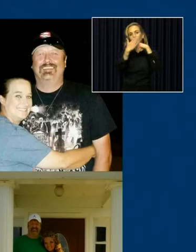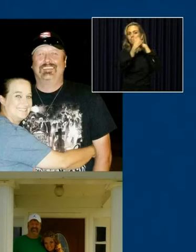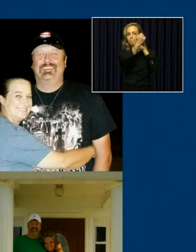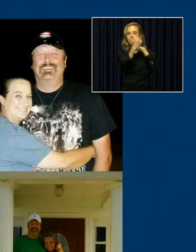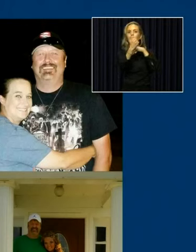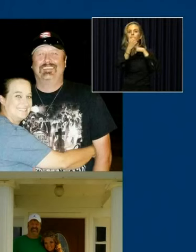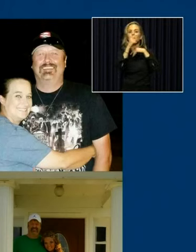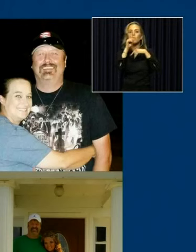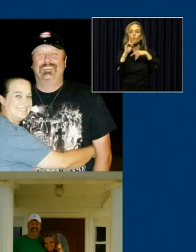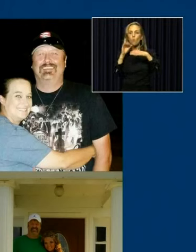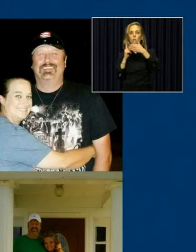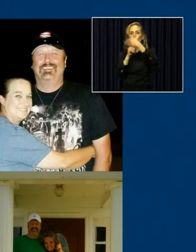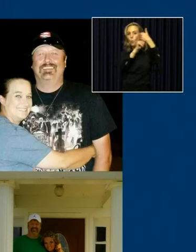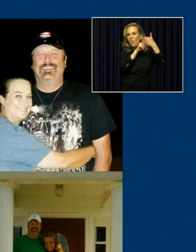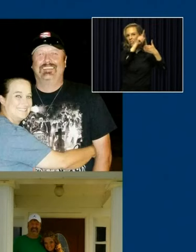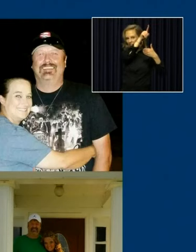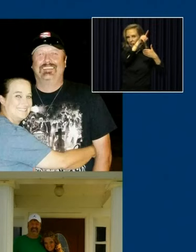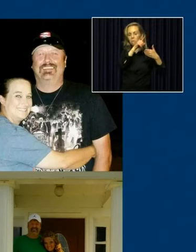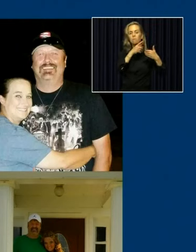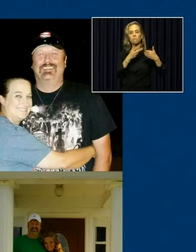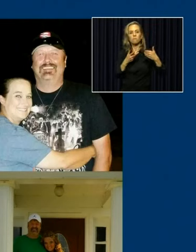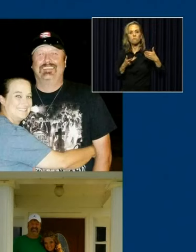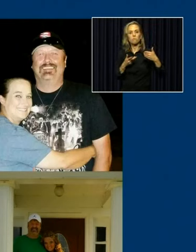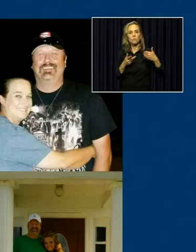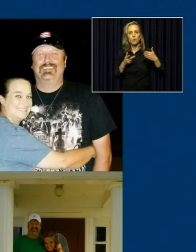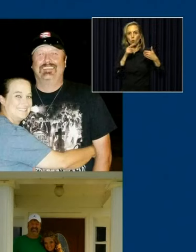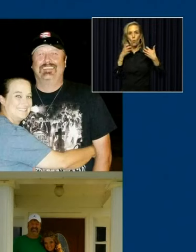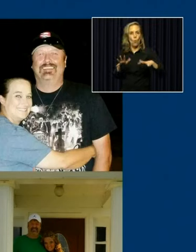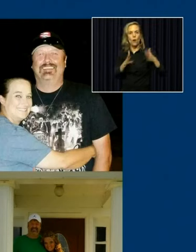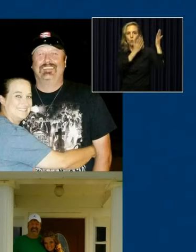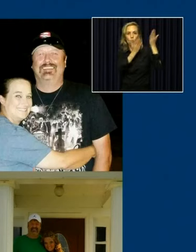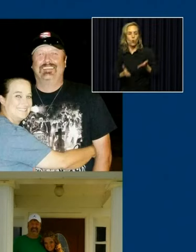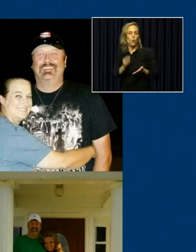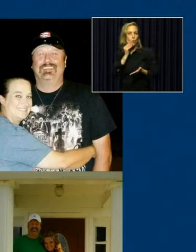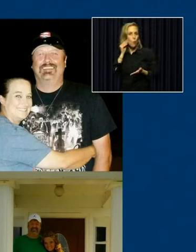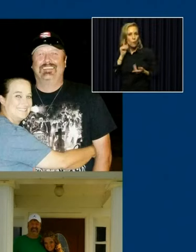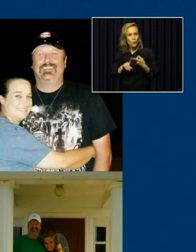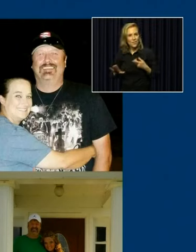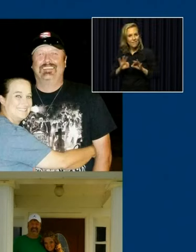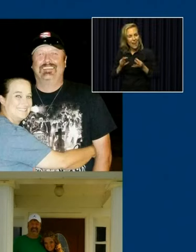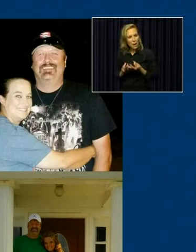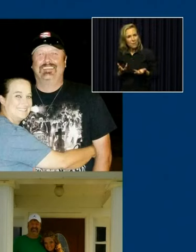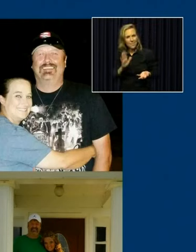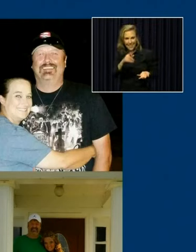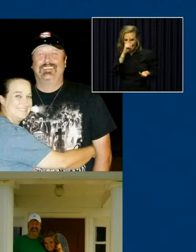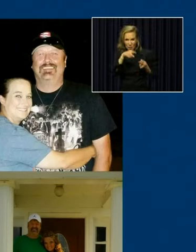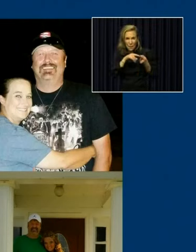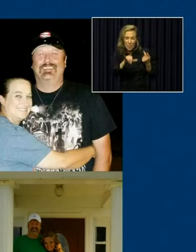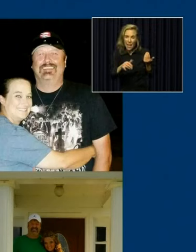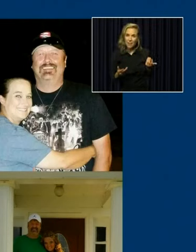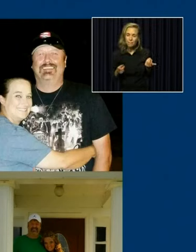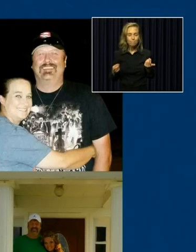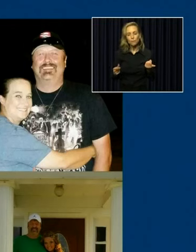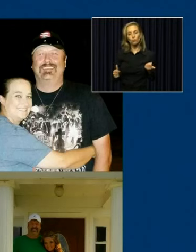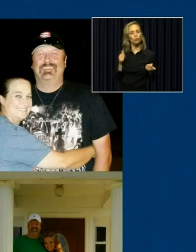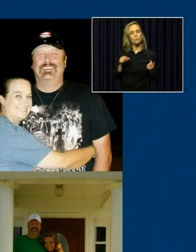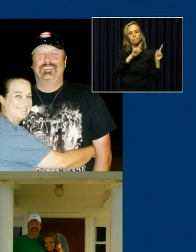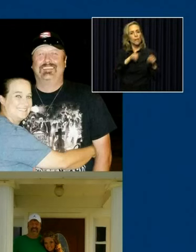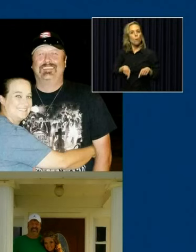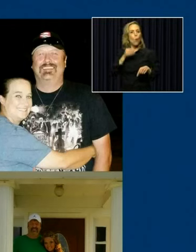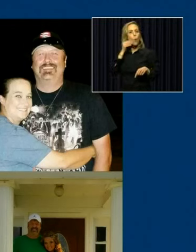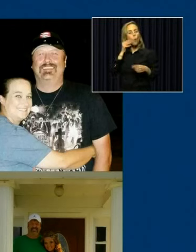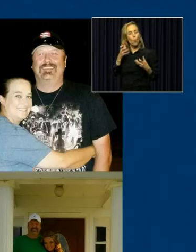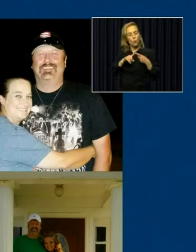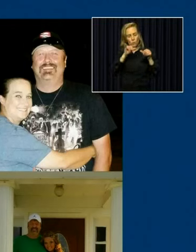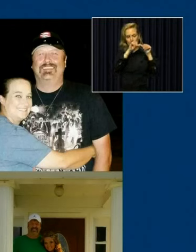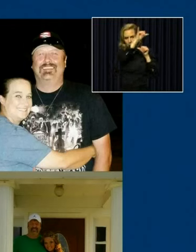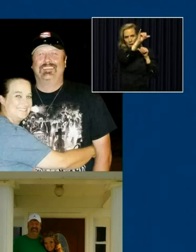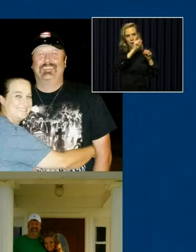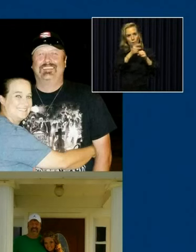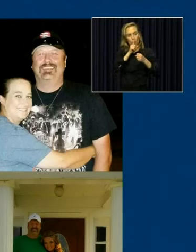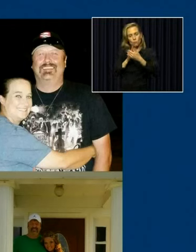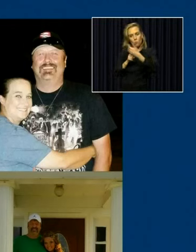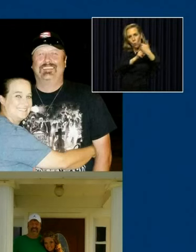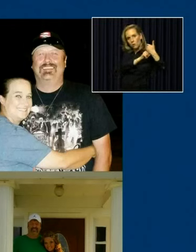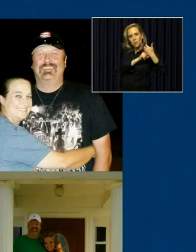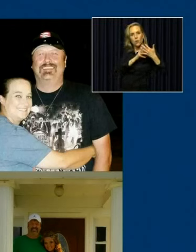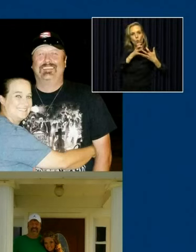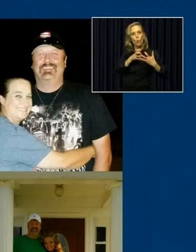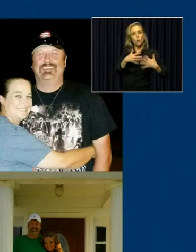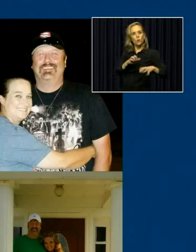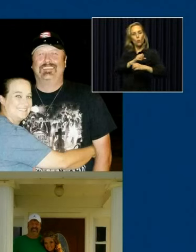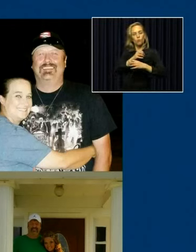SHELBY, DO YOU WANT TO START US